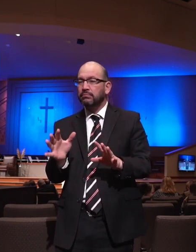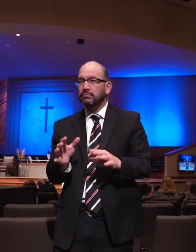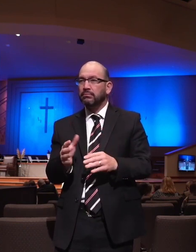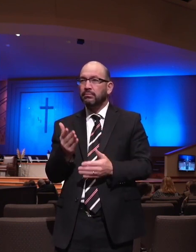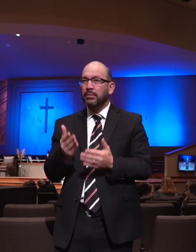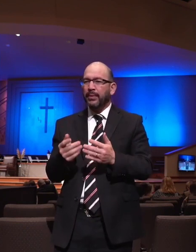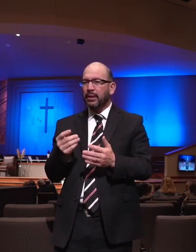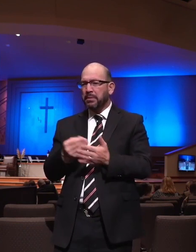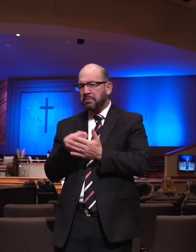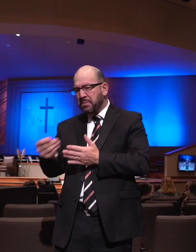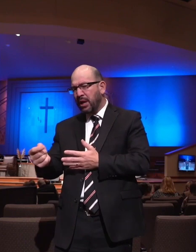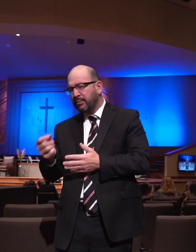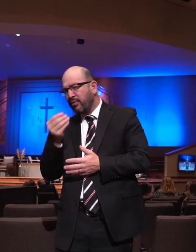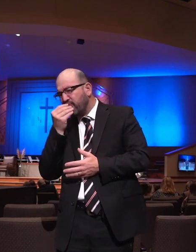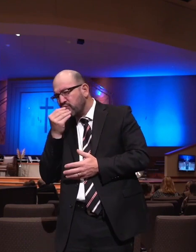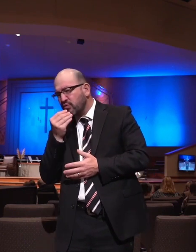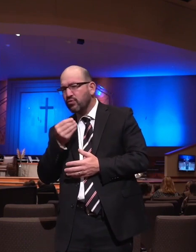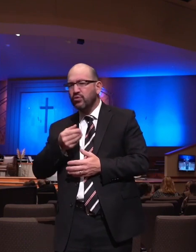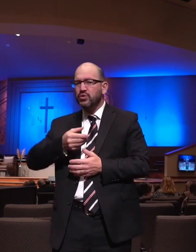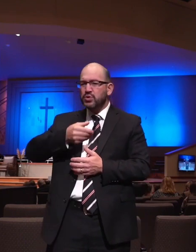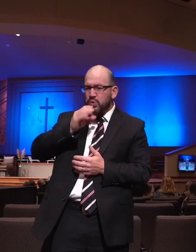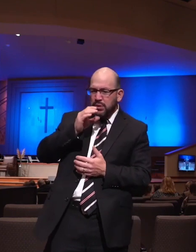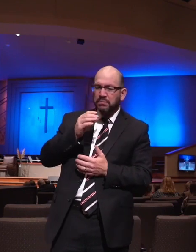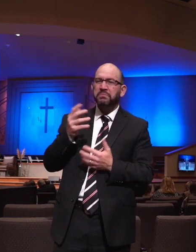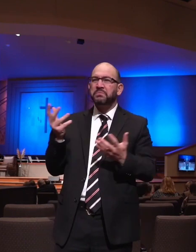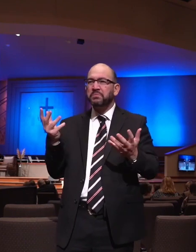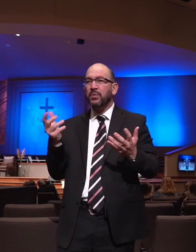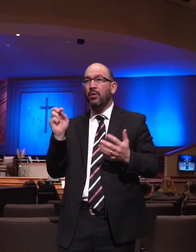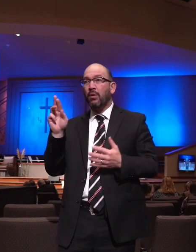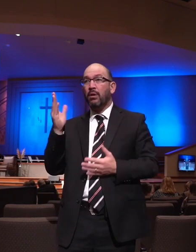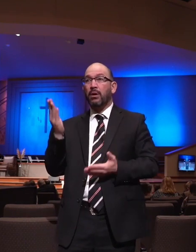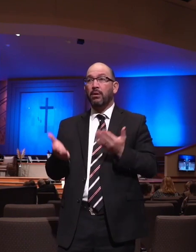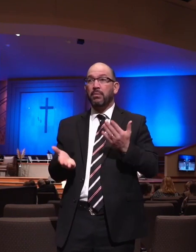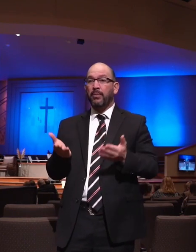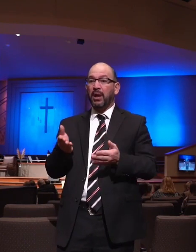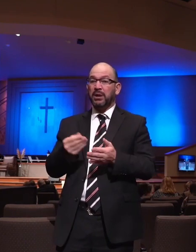food or a drink or something like that or it could be really expensive in